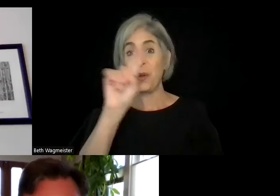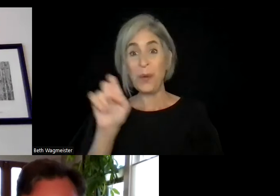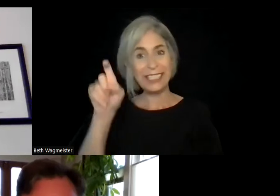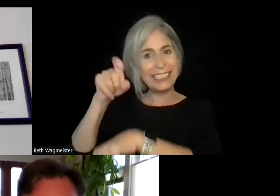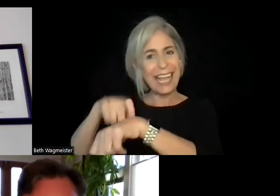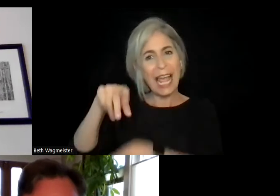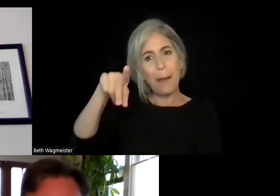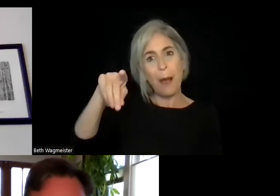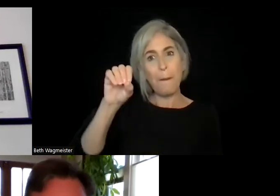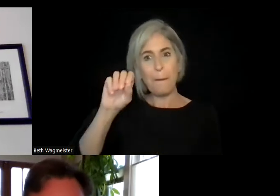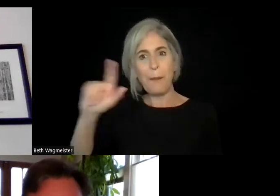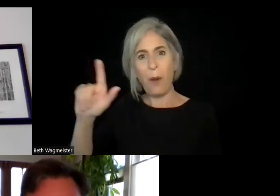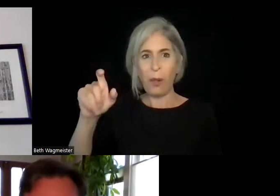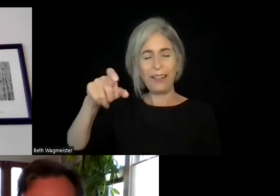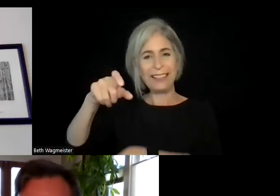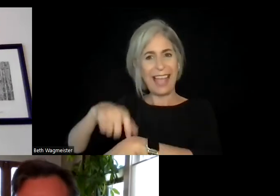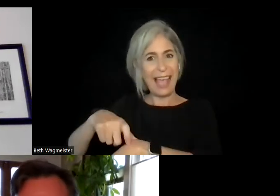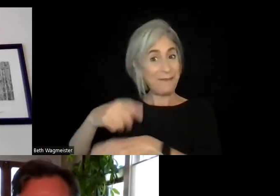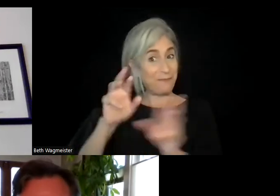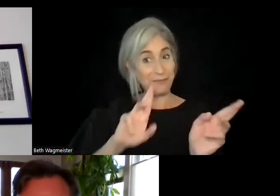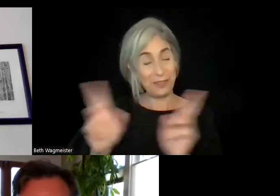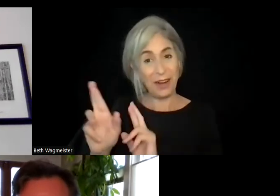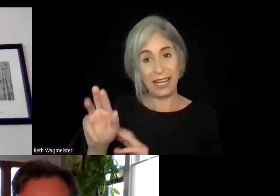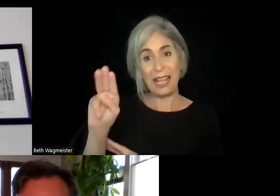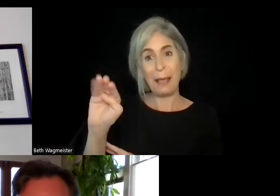you. Thank you, all. >> CHRISTOPHER LEE: All right